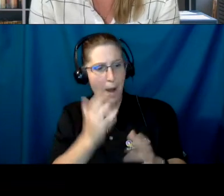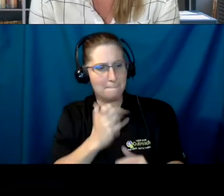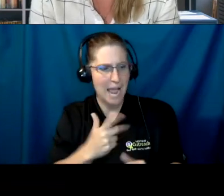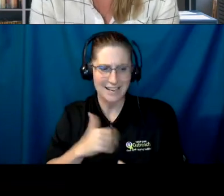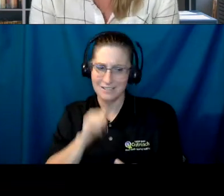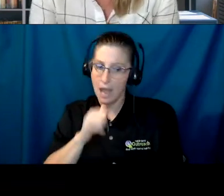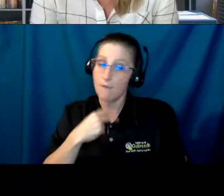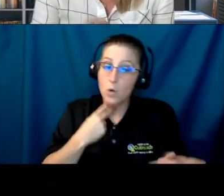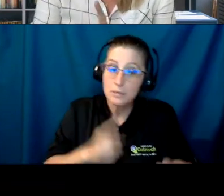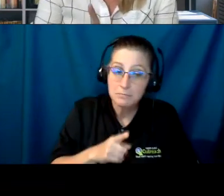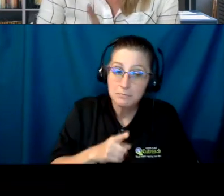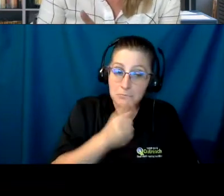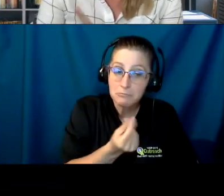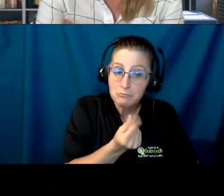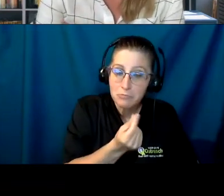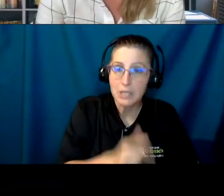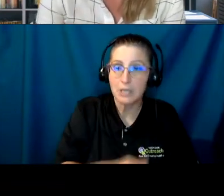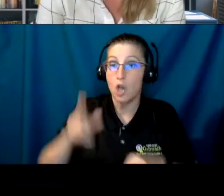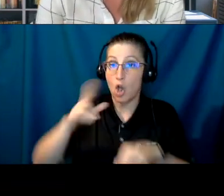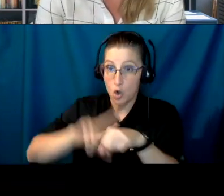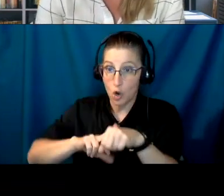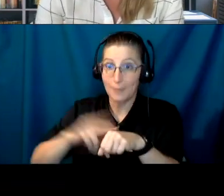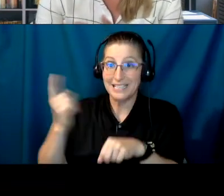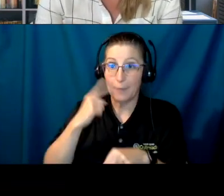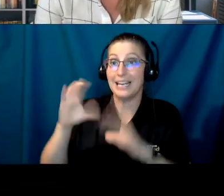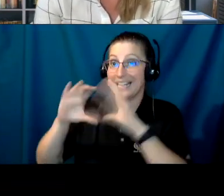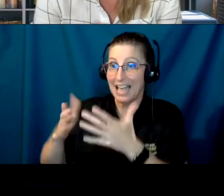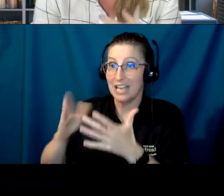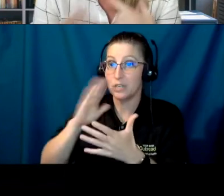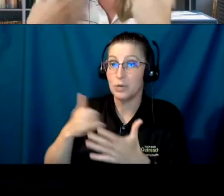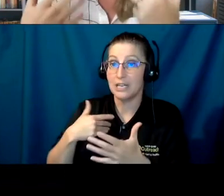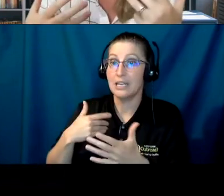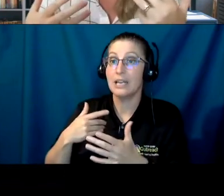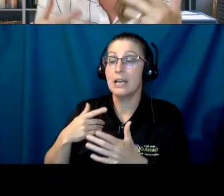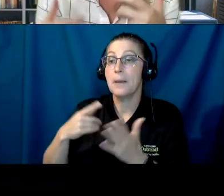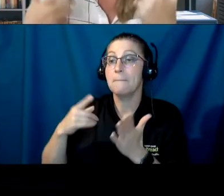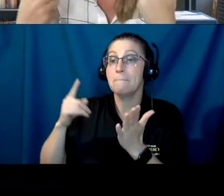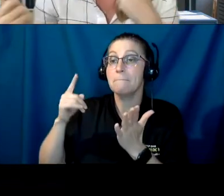to you. And usually someone in the classroom would pretend to hit or they look really angry,